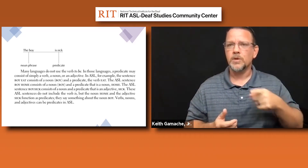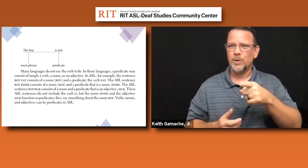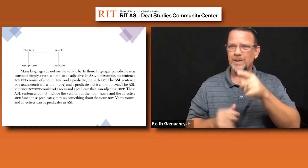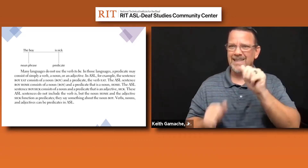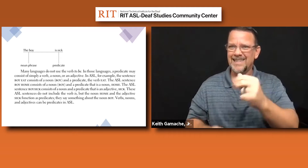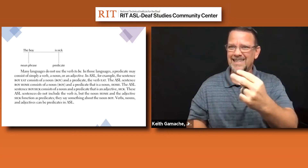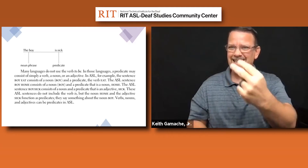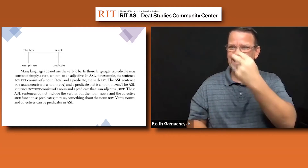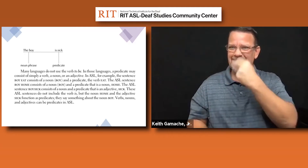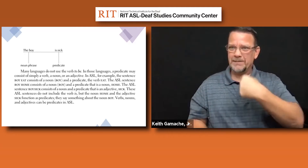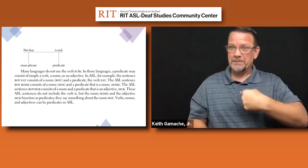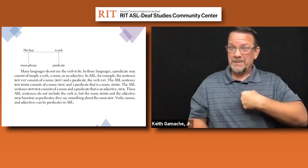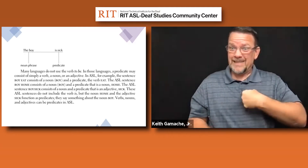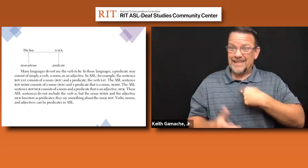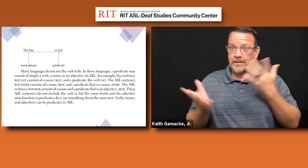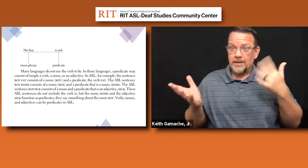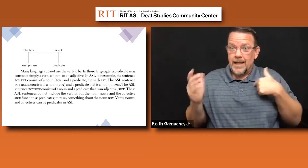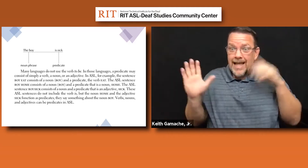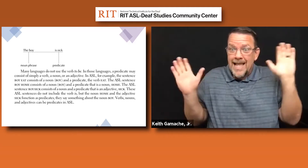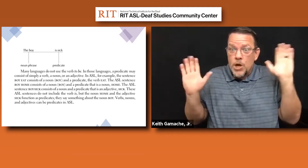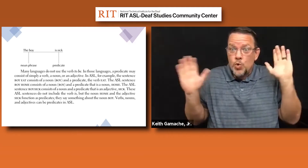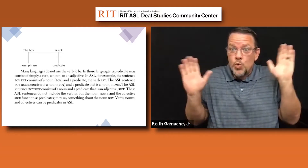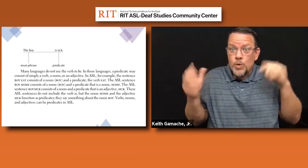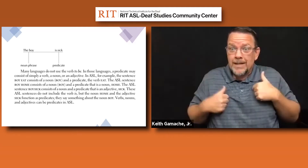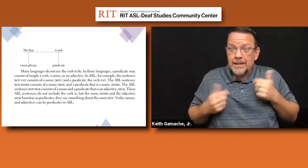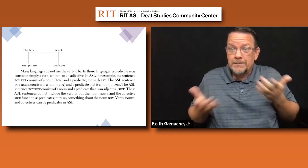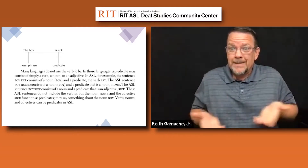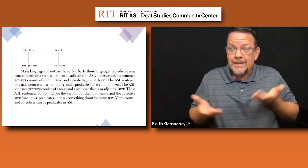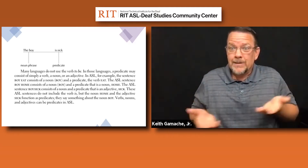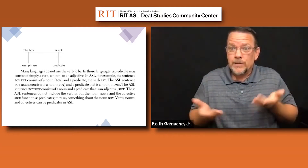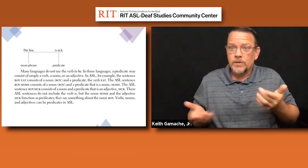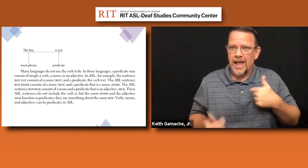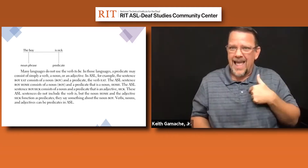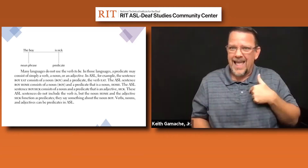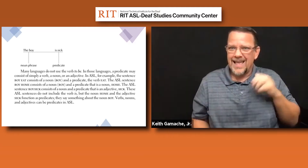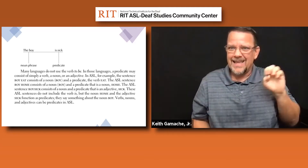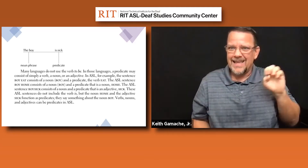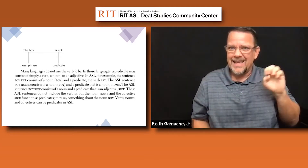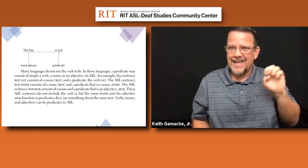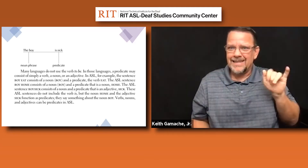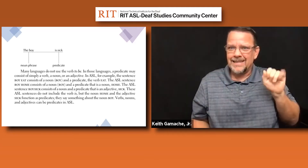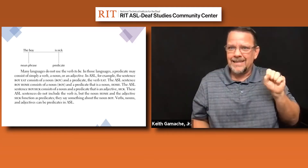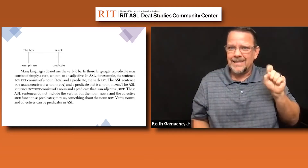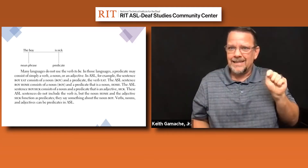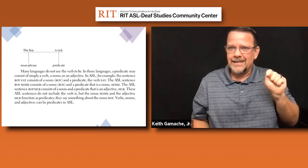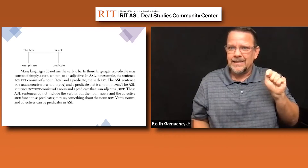You can see that I'm referring to myself. I exist in the present